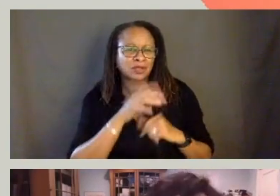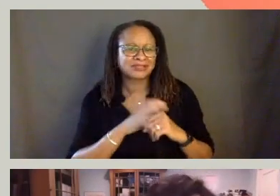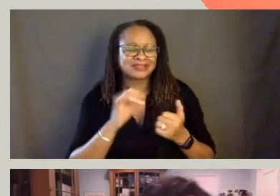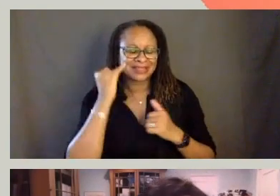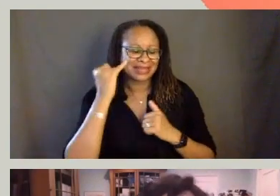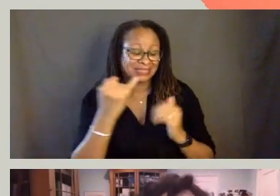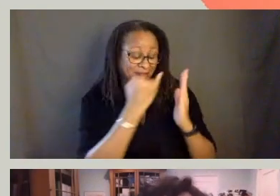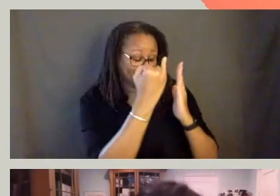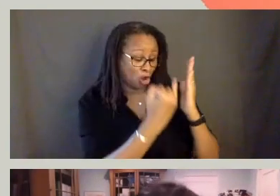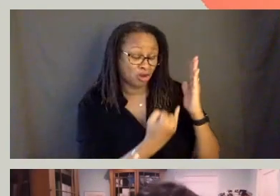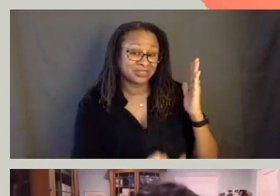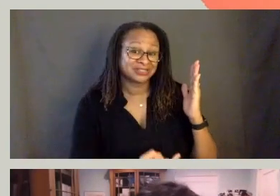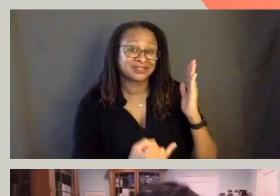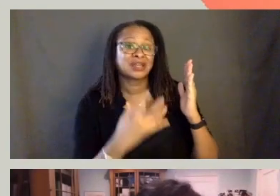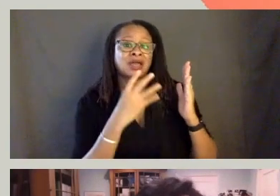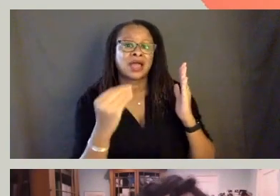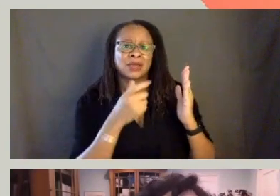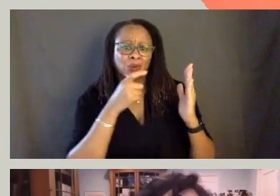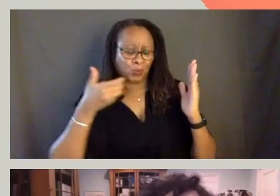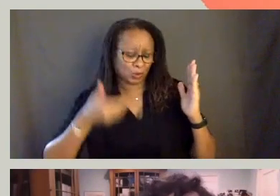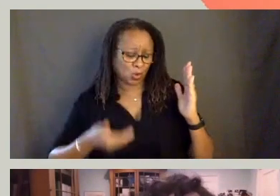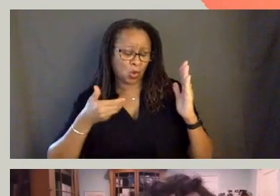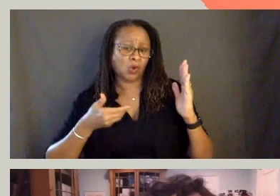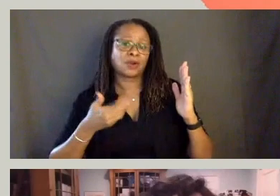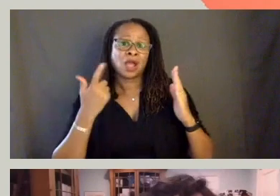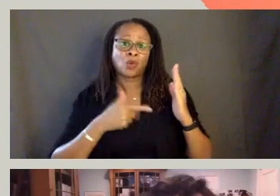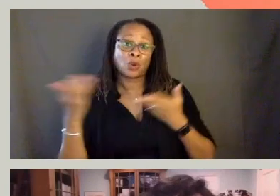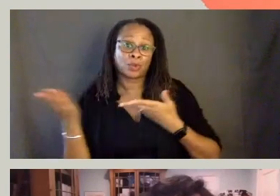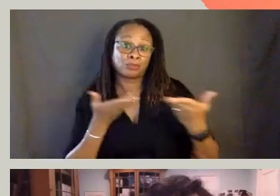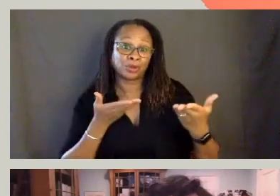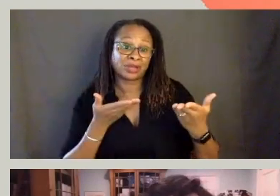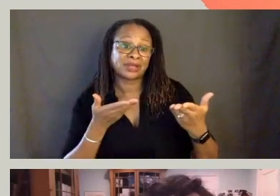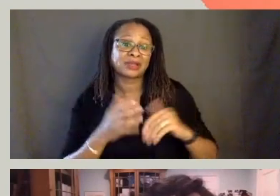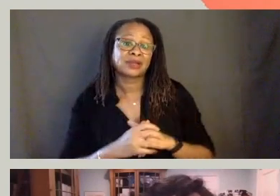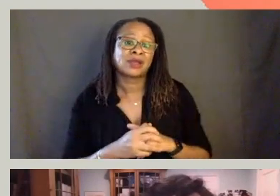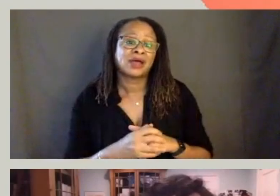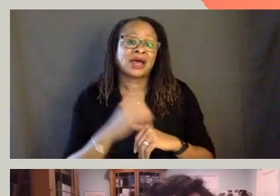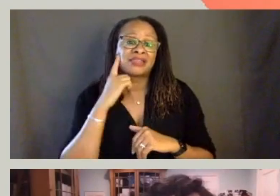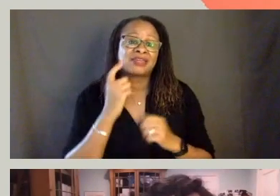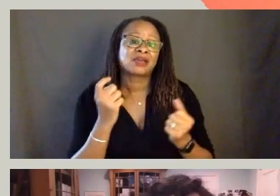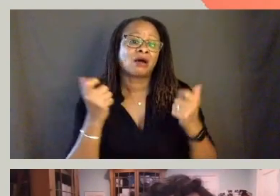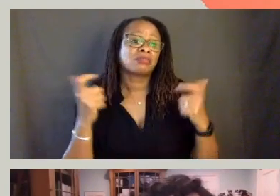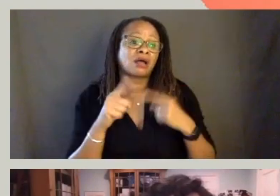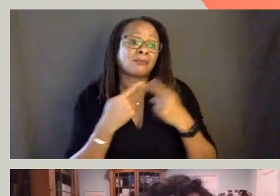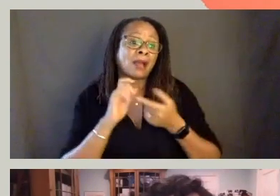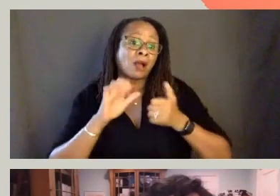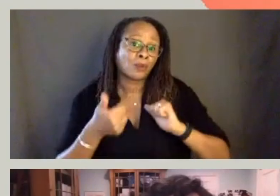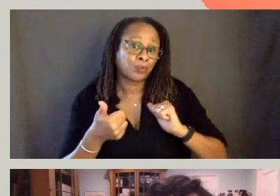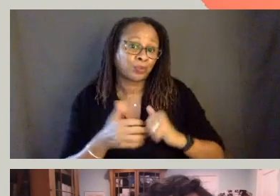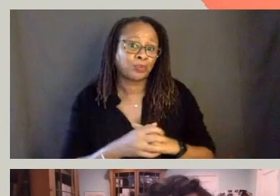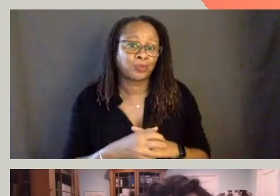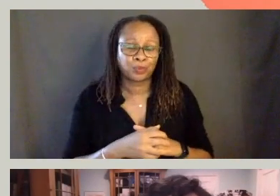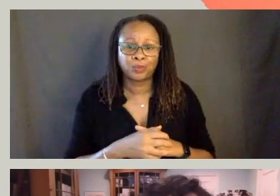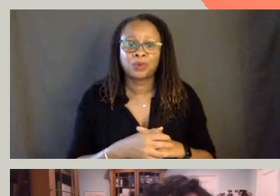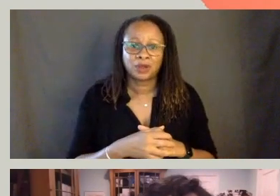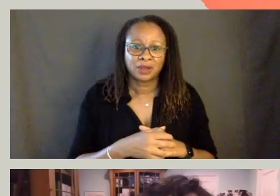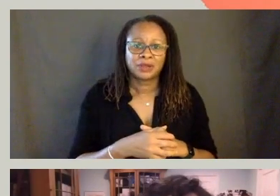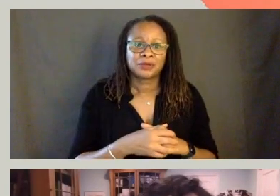and who we are and what we bring. And I think a lot about how, used to say that we're all artists